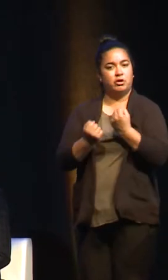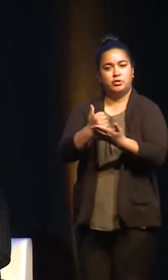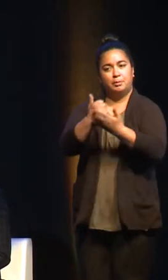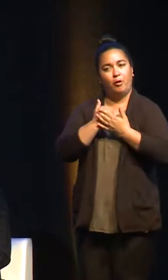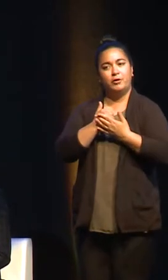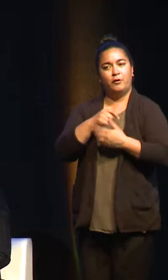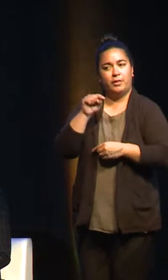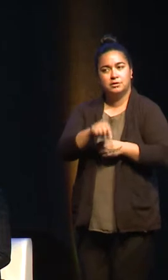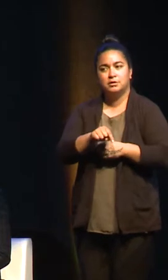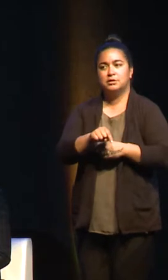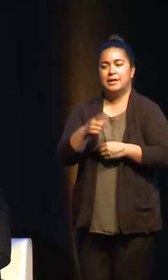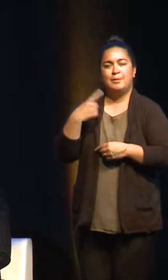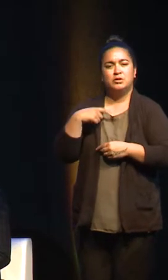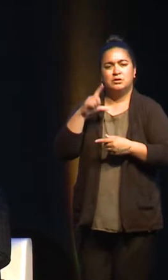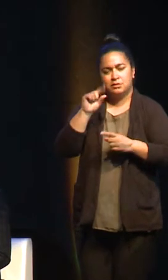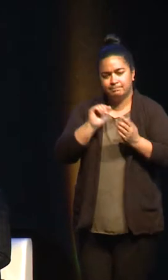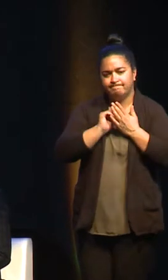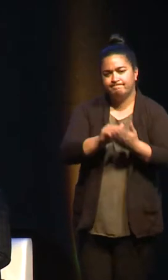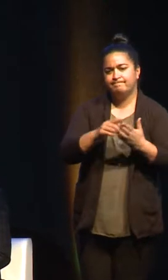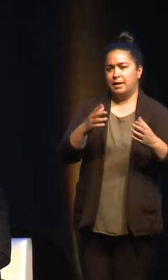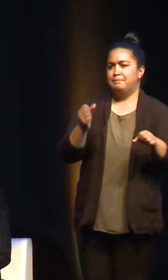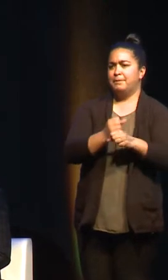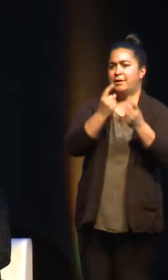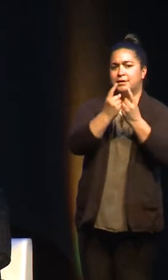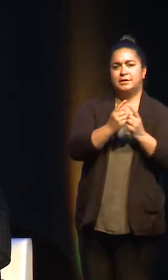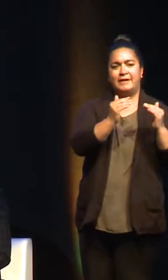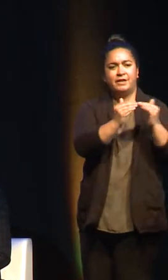it does help create an even playing field and some predictability over the course of